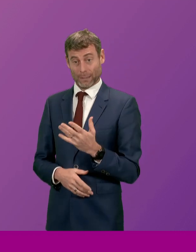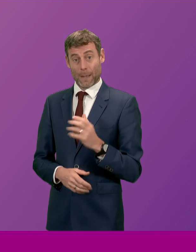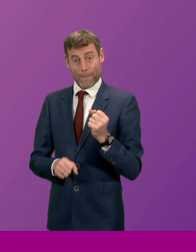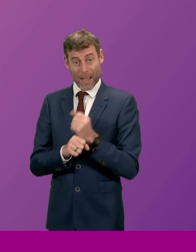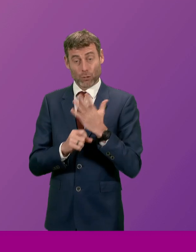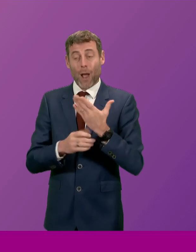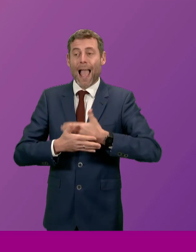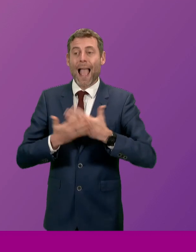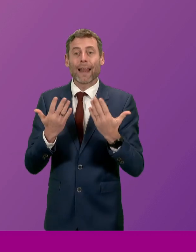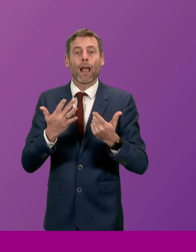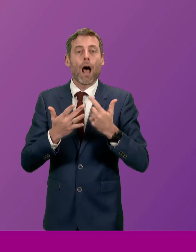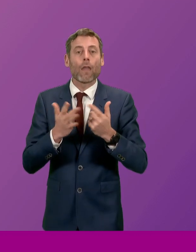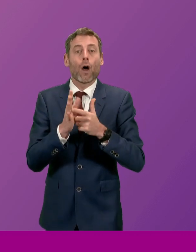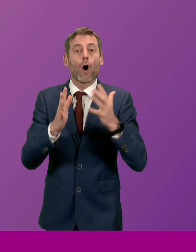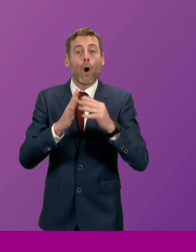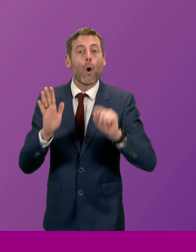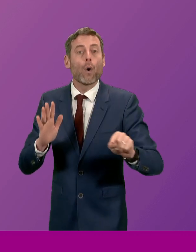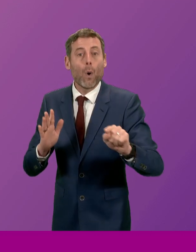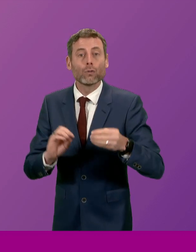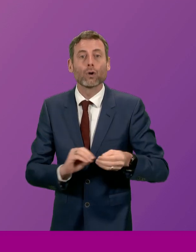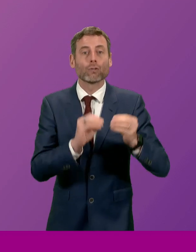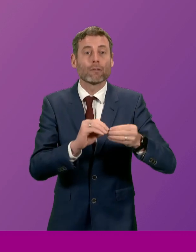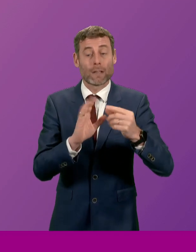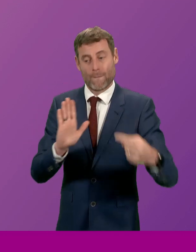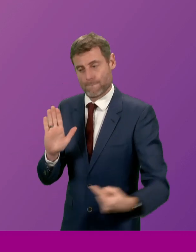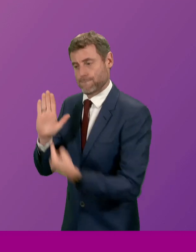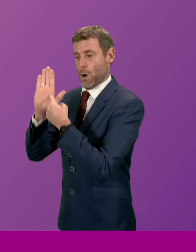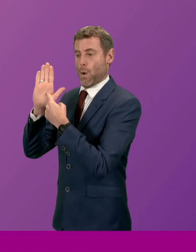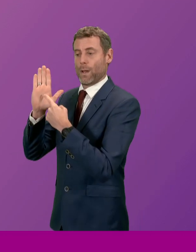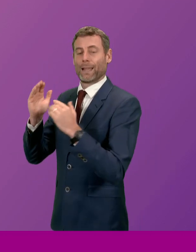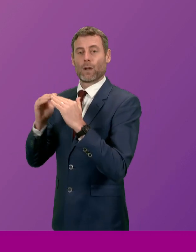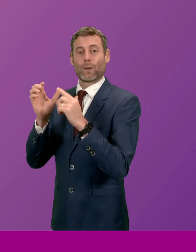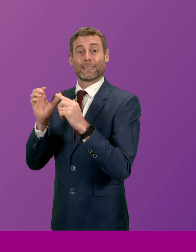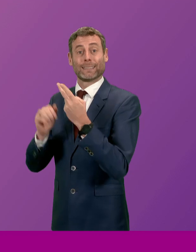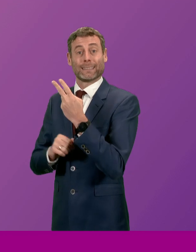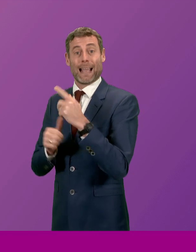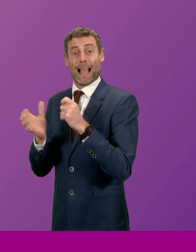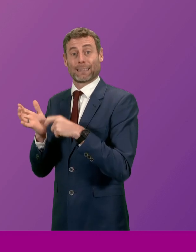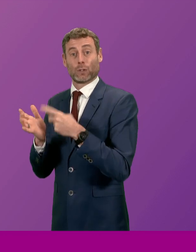2010 and the requirement that all legislation is compatible with it and underpinned by it. Mr Findlay asked me about my priorities. My priorities are absolutely crystal clear. I